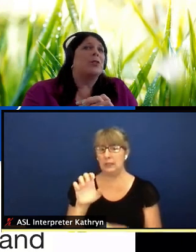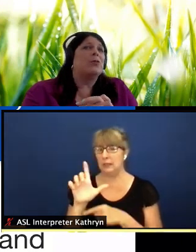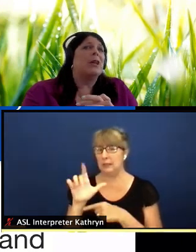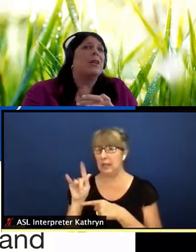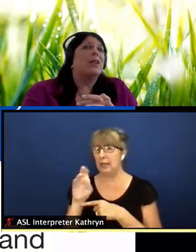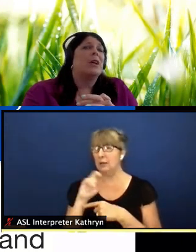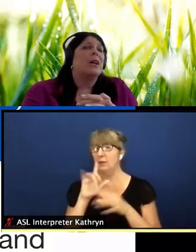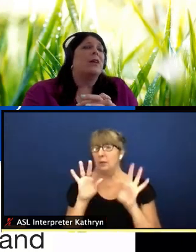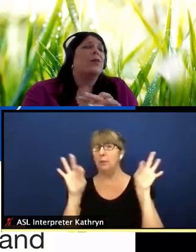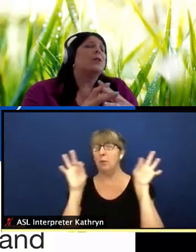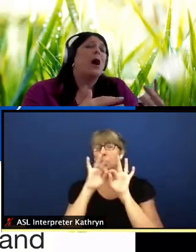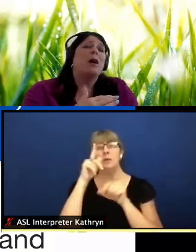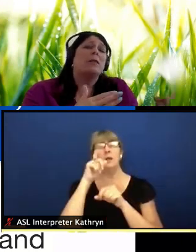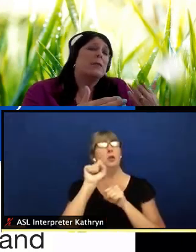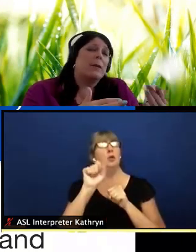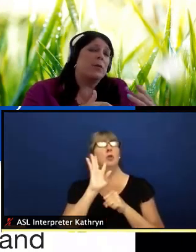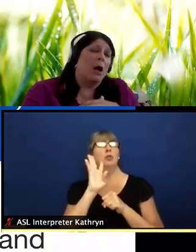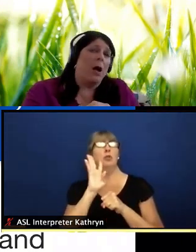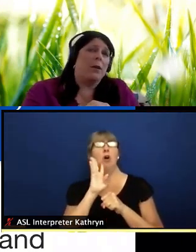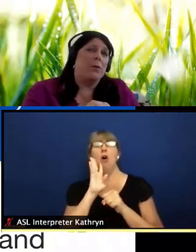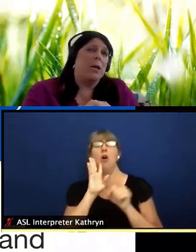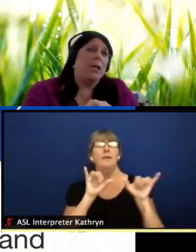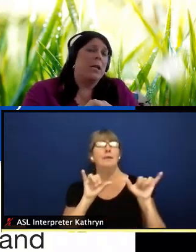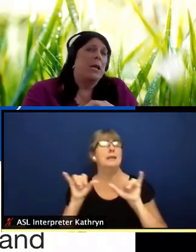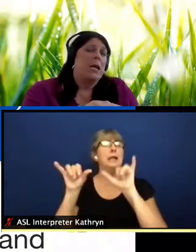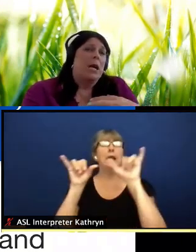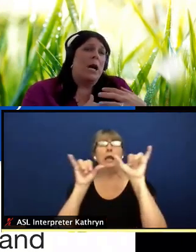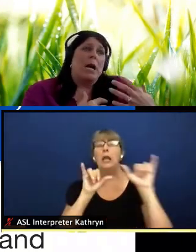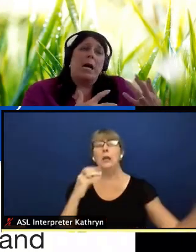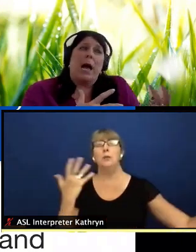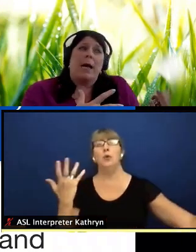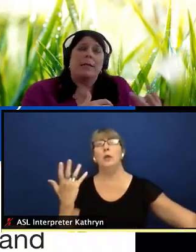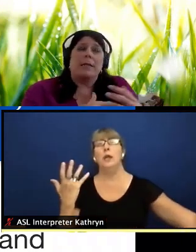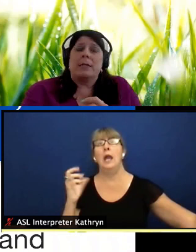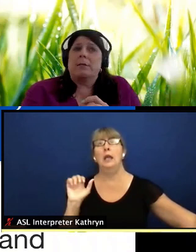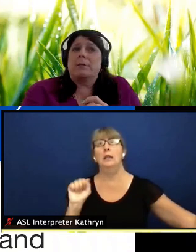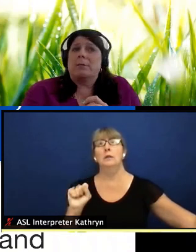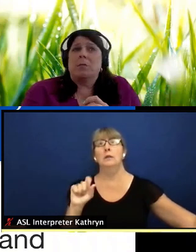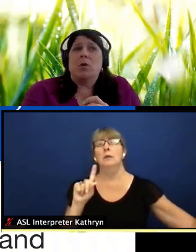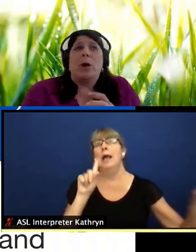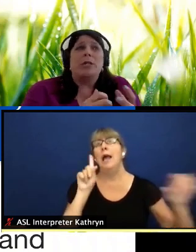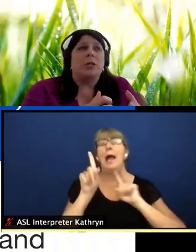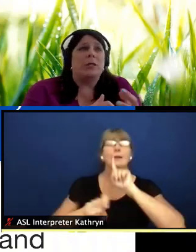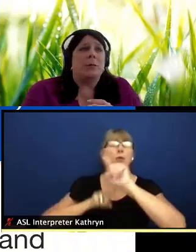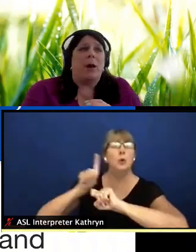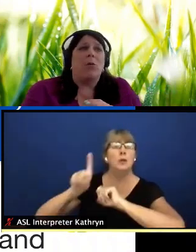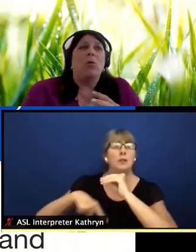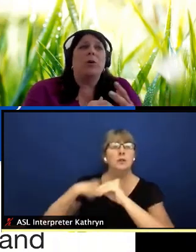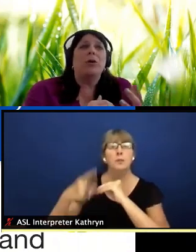you can you can talk the same talk, you can ask questions about what are